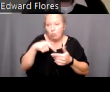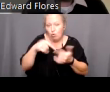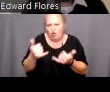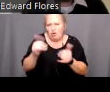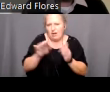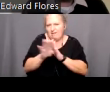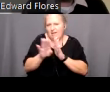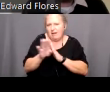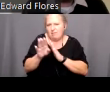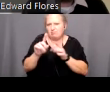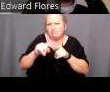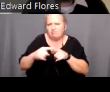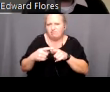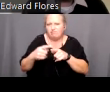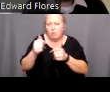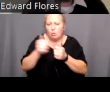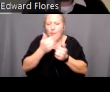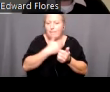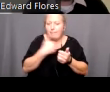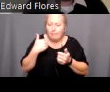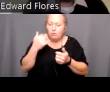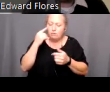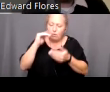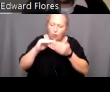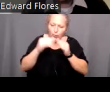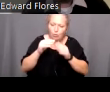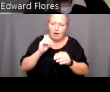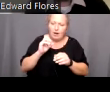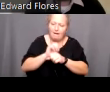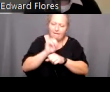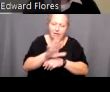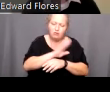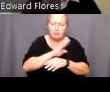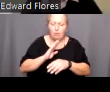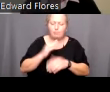with members of our community advisory boards Thank you.